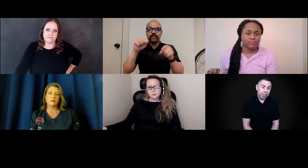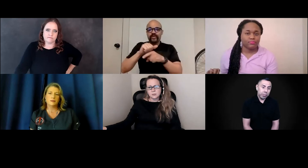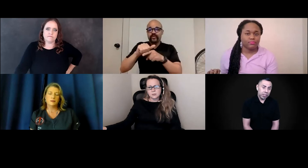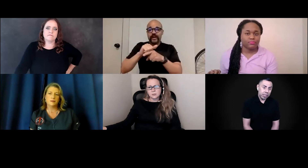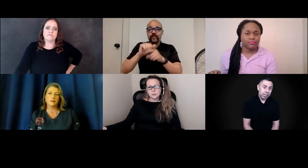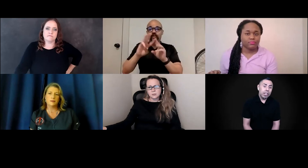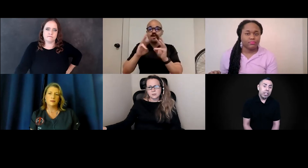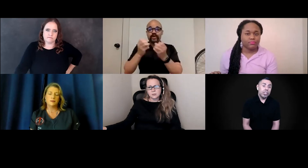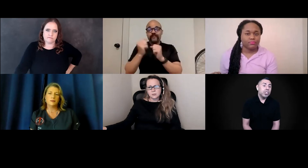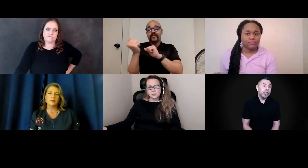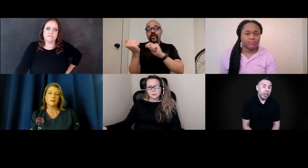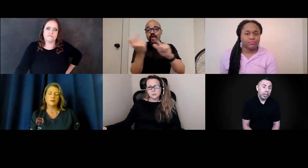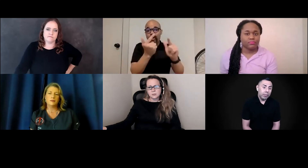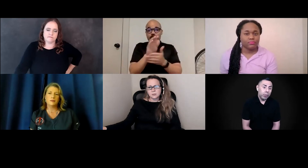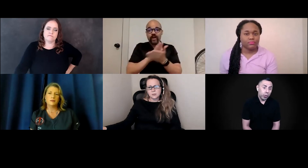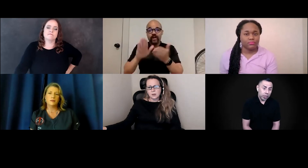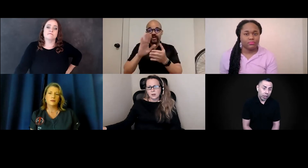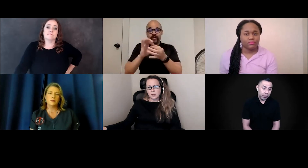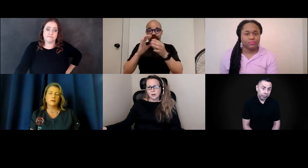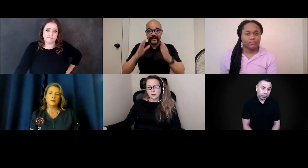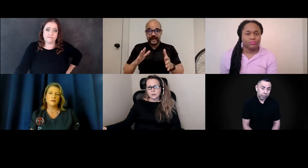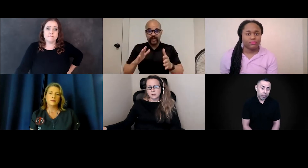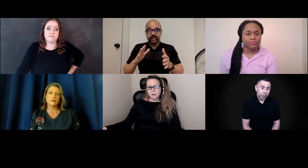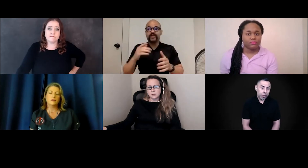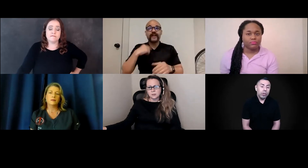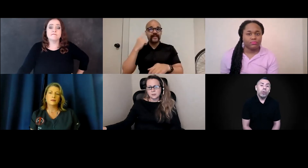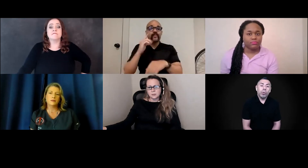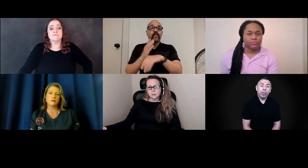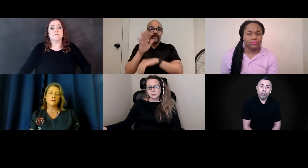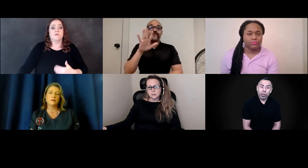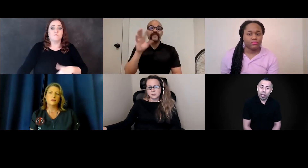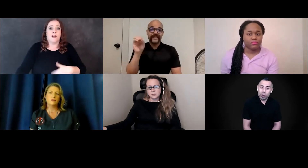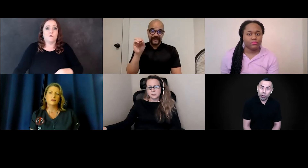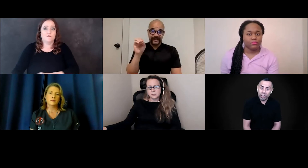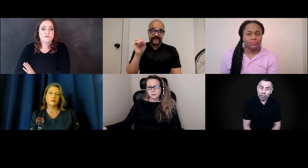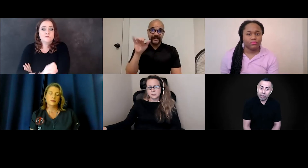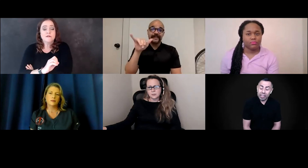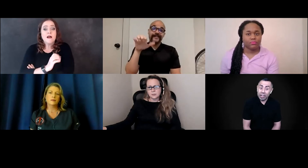Those two enrollment specialists just took a training workshop where there were college